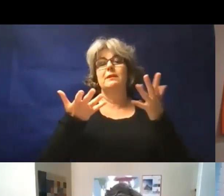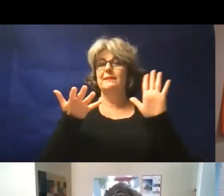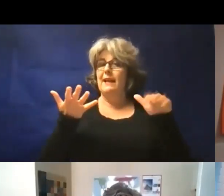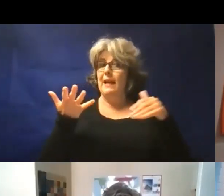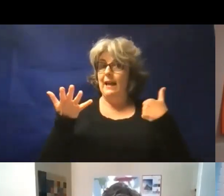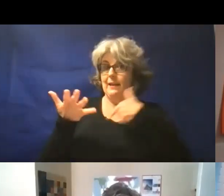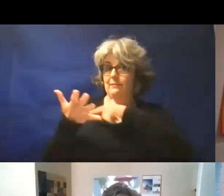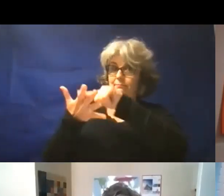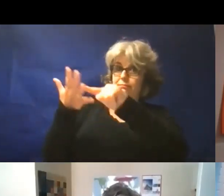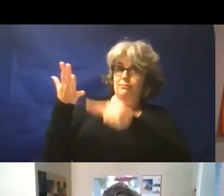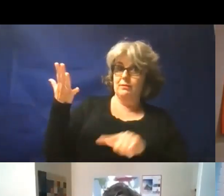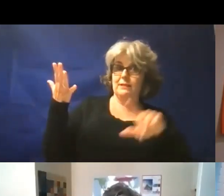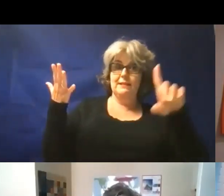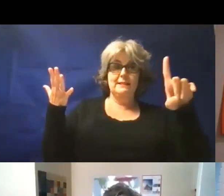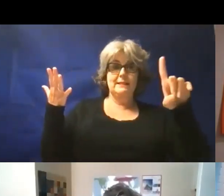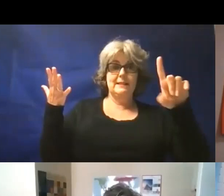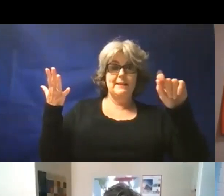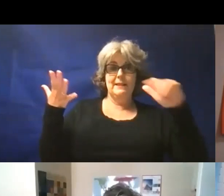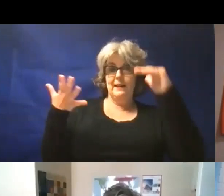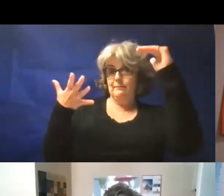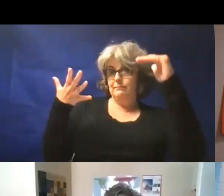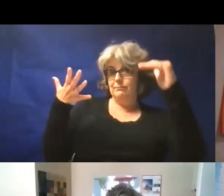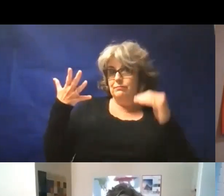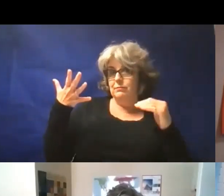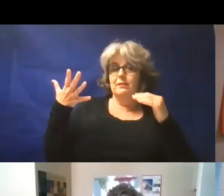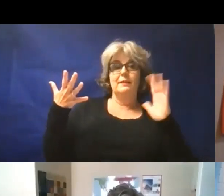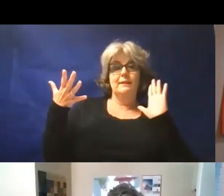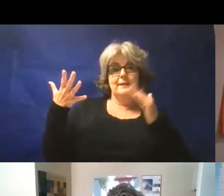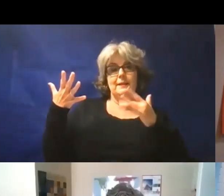all this other data here's what the field is doing here's what our peer institutions are doing and